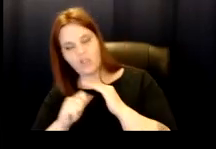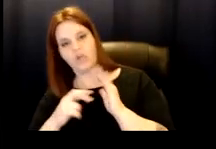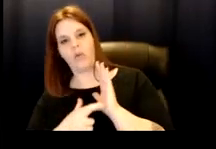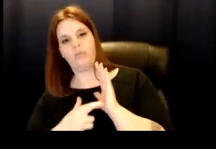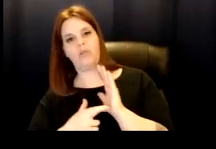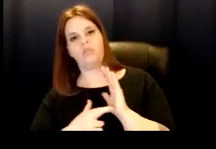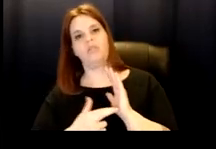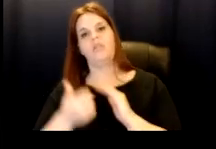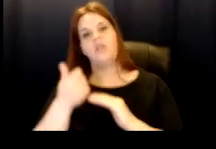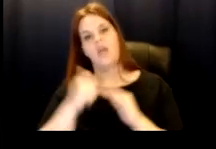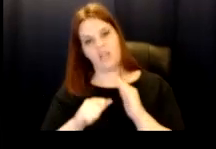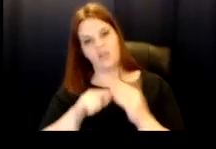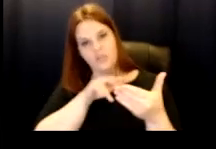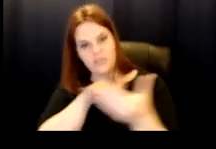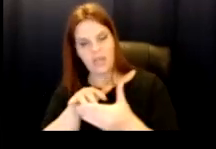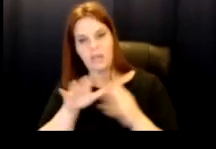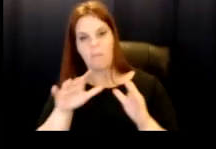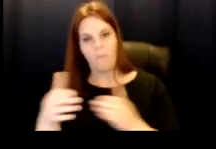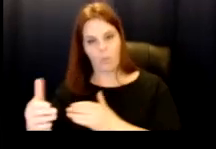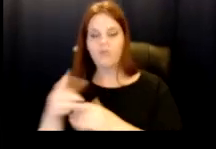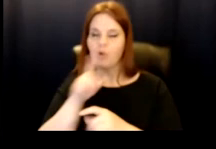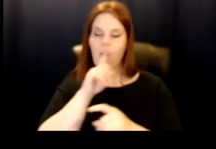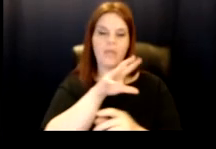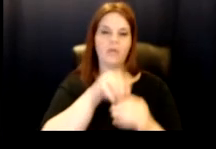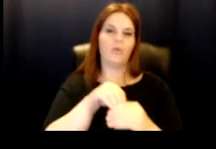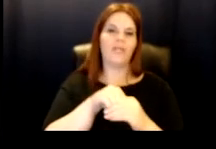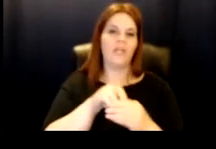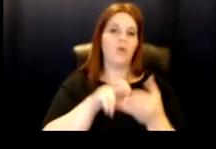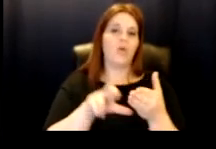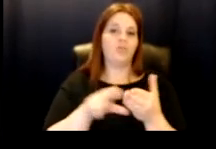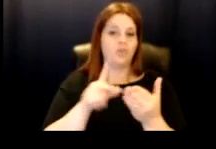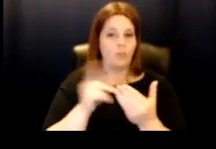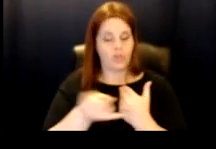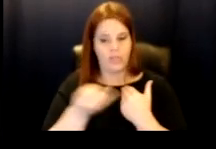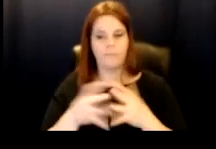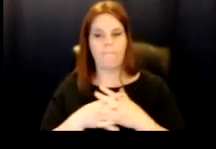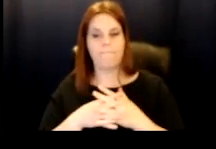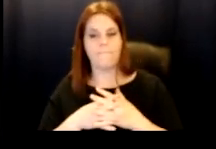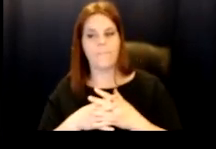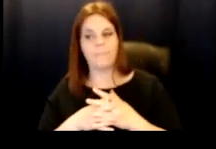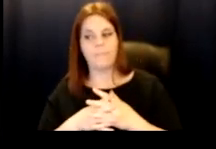subpopulations are being included in the research projects. This includes the Administration